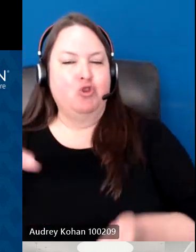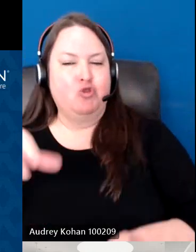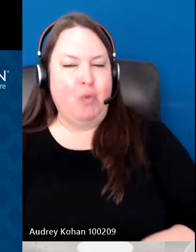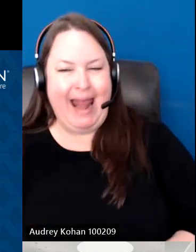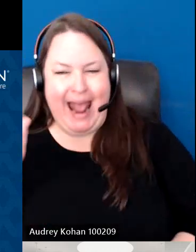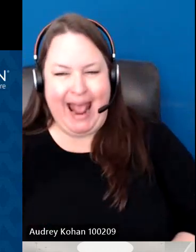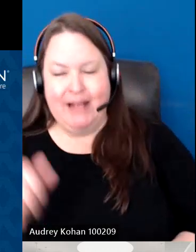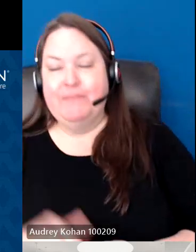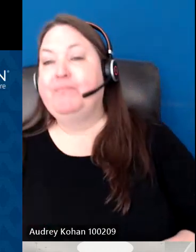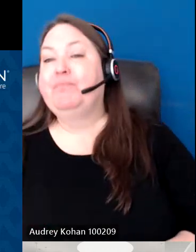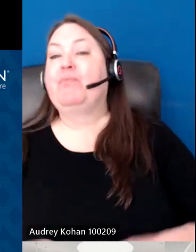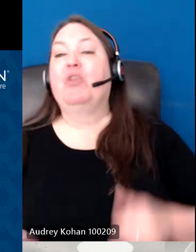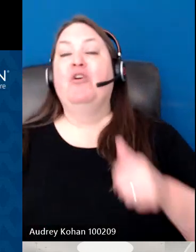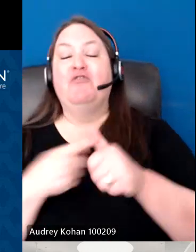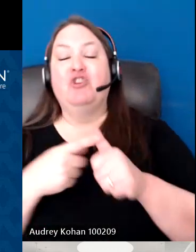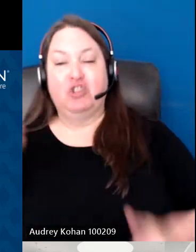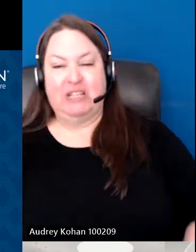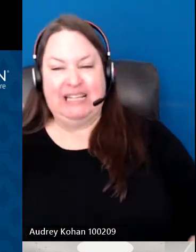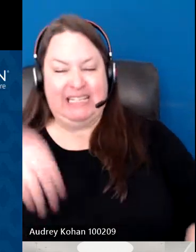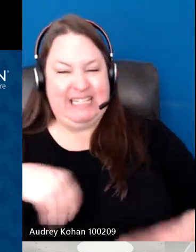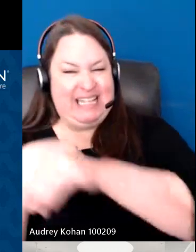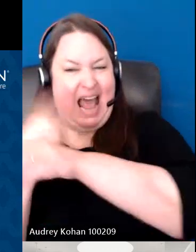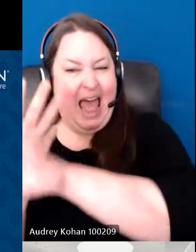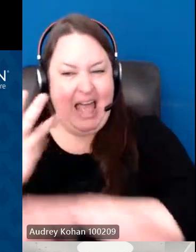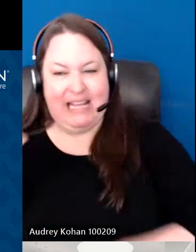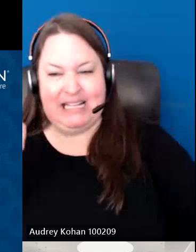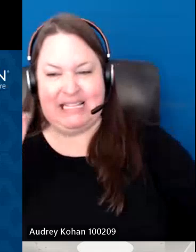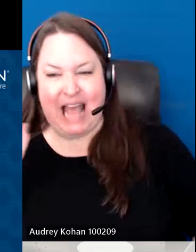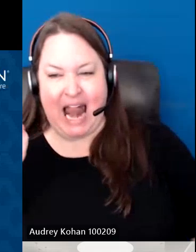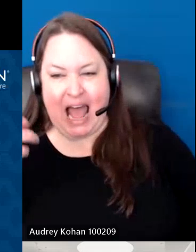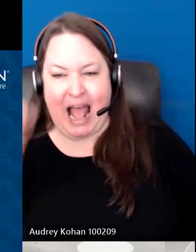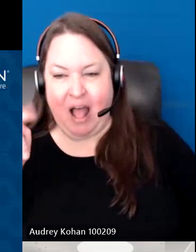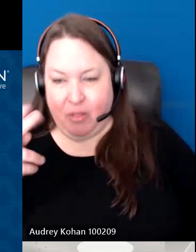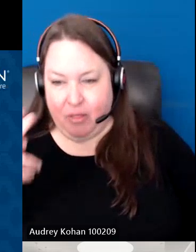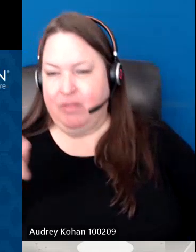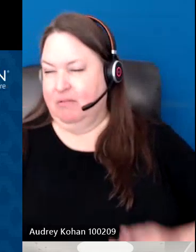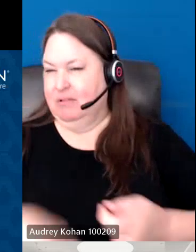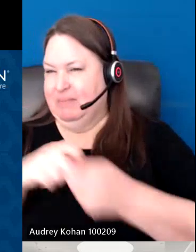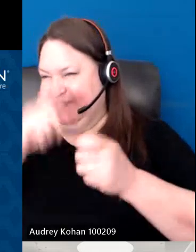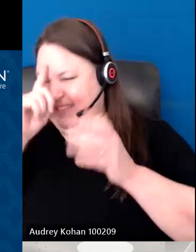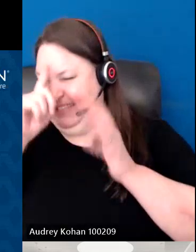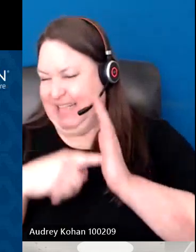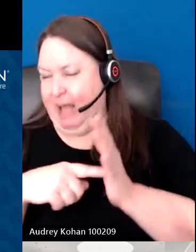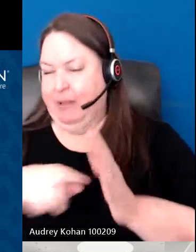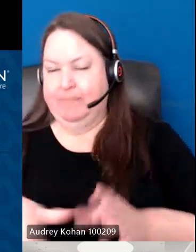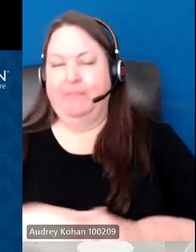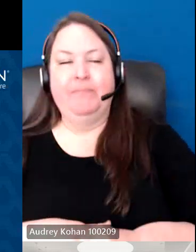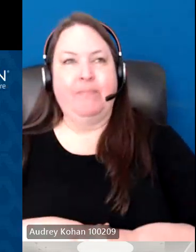um so the first one on telea health is a very specific example so the uh our audience States